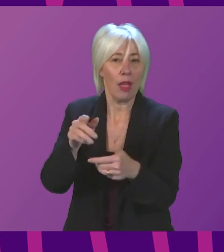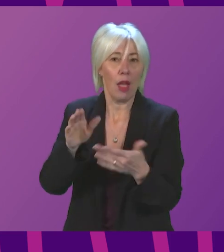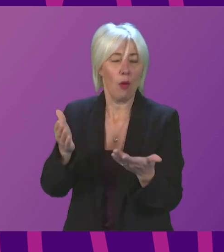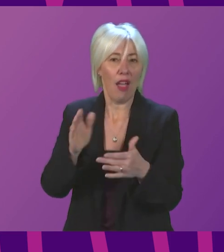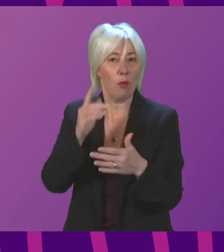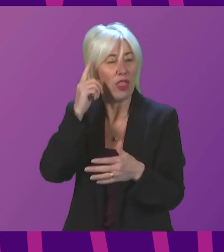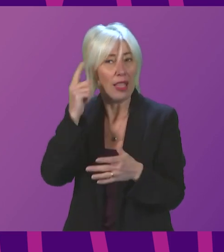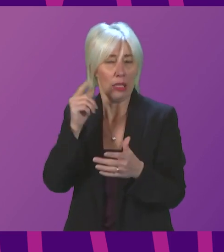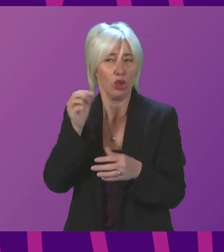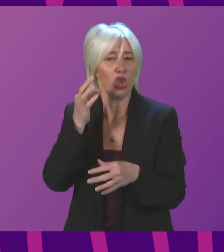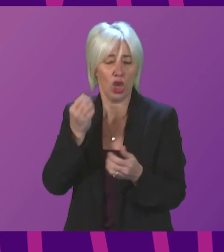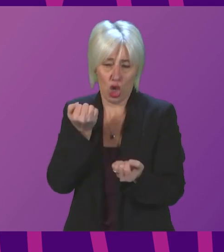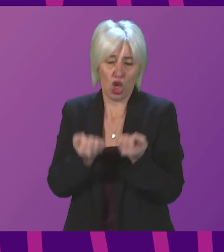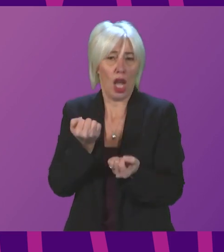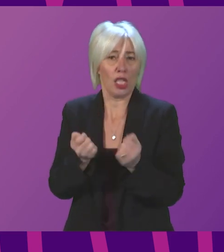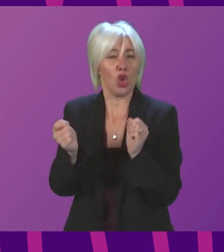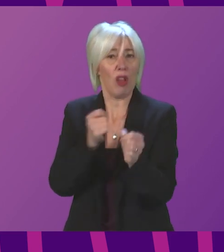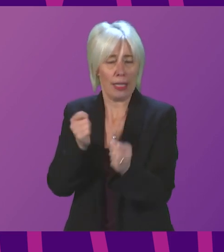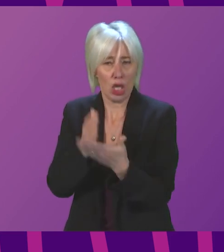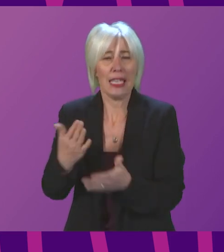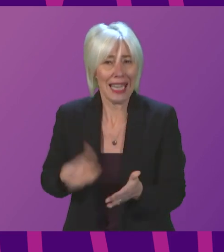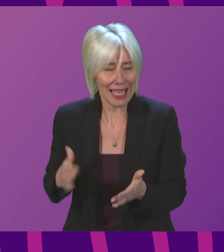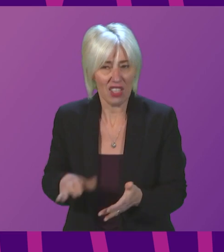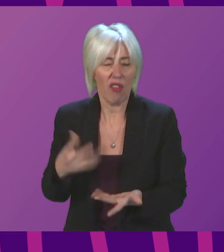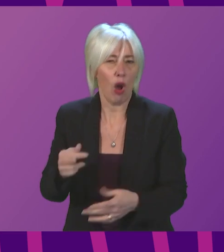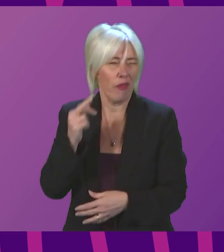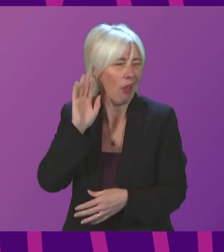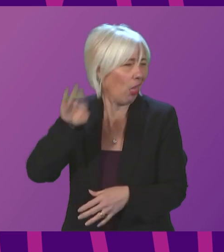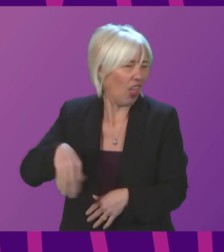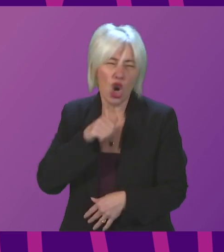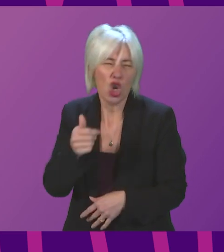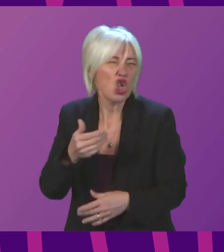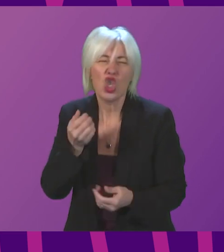is not necessary, or if we pretend that it is not necessary for the future of the planet